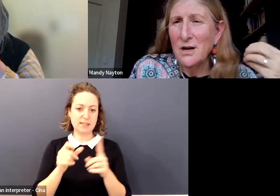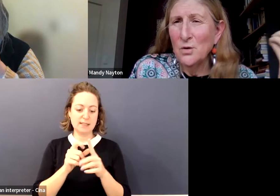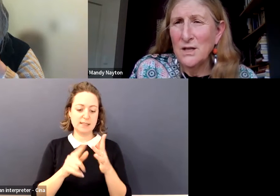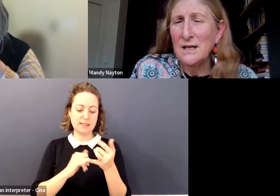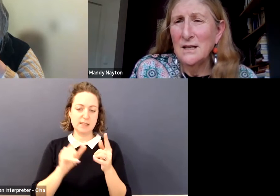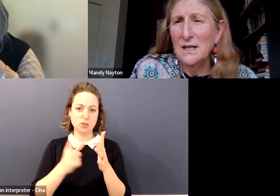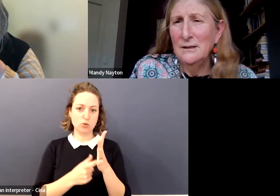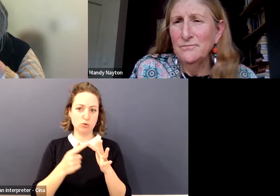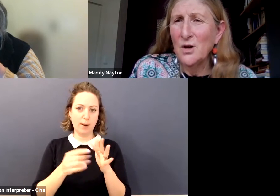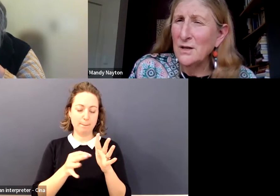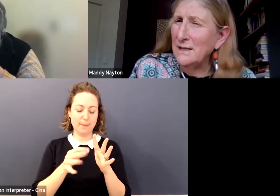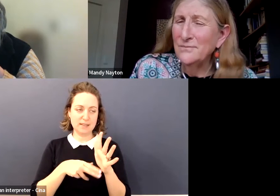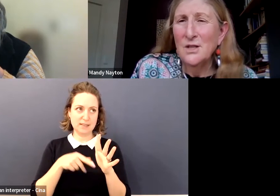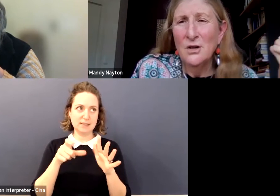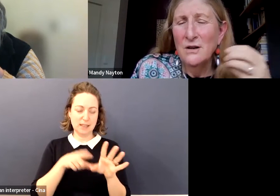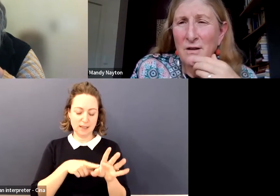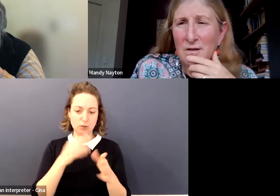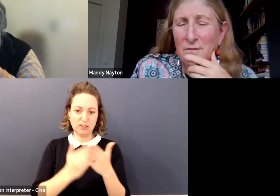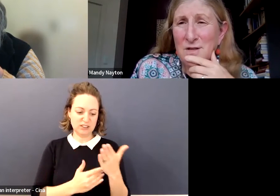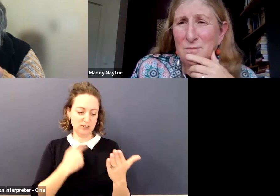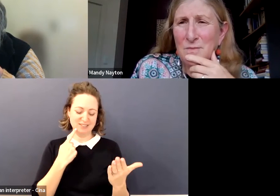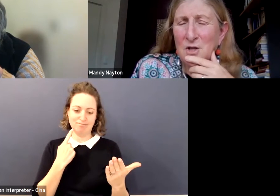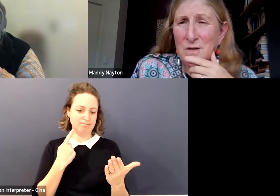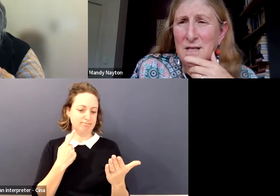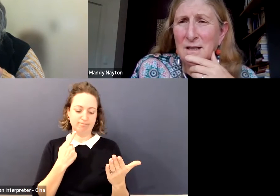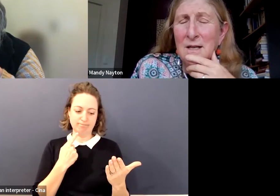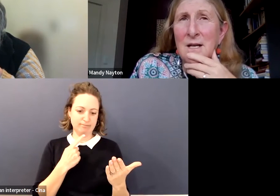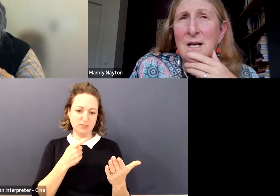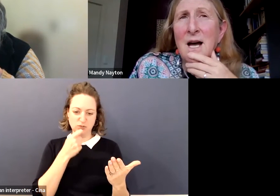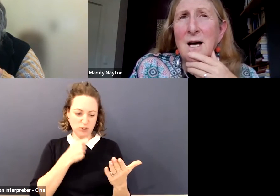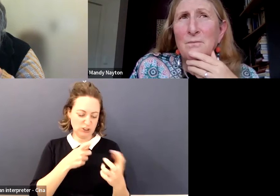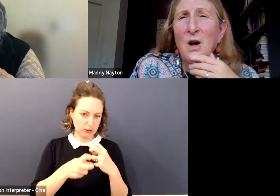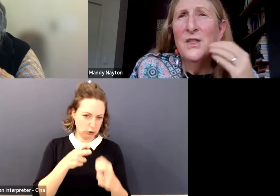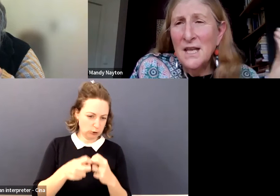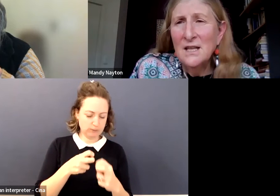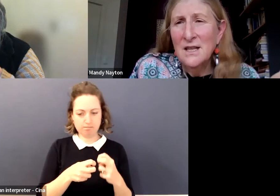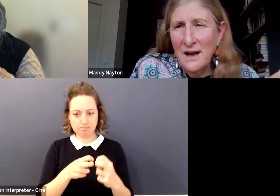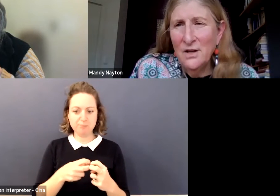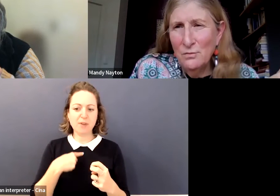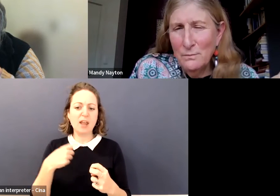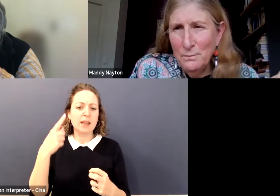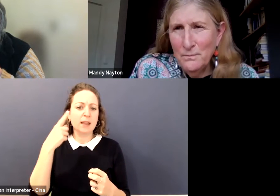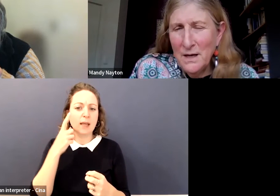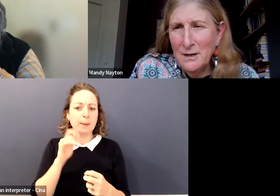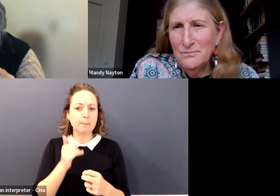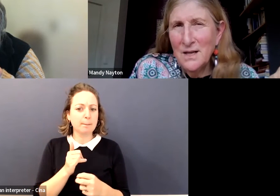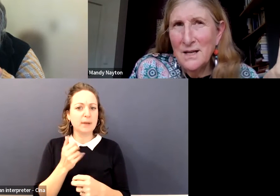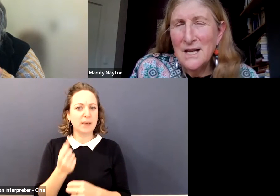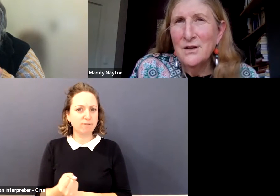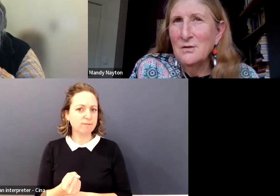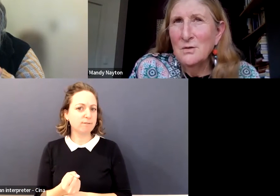And I'm looking at it thinking, okay, I've got some issues here. I think that having a another...